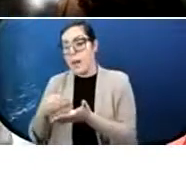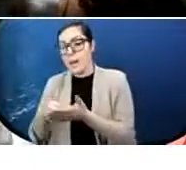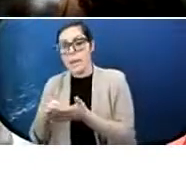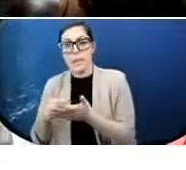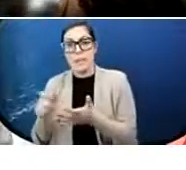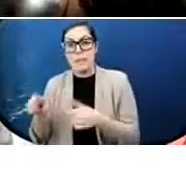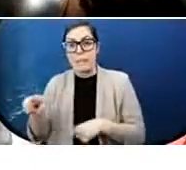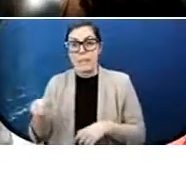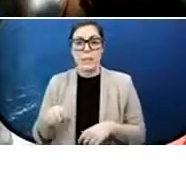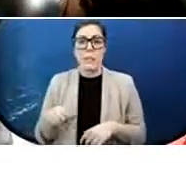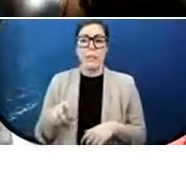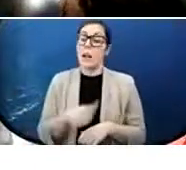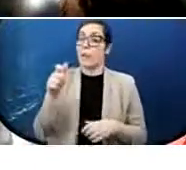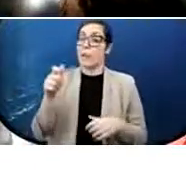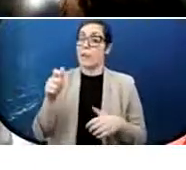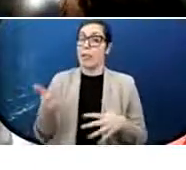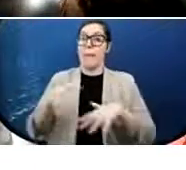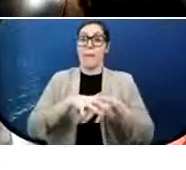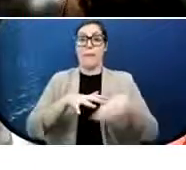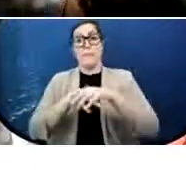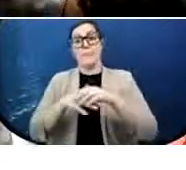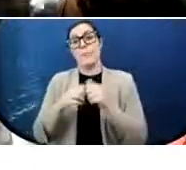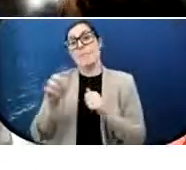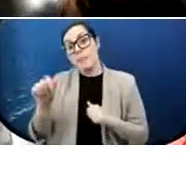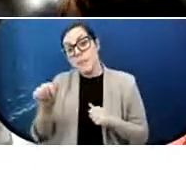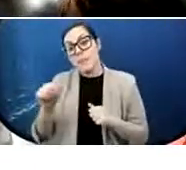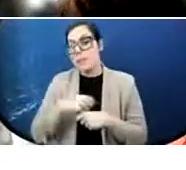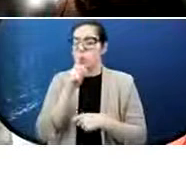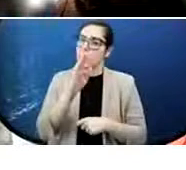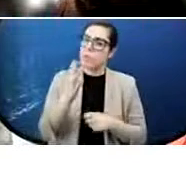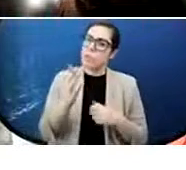with a disability making sure that your service animal is meeting the right health requirements,